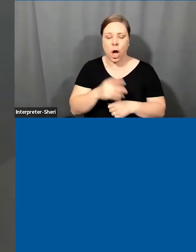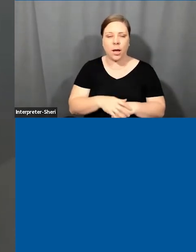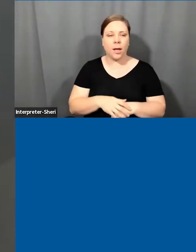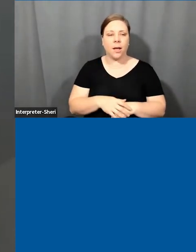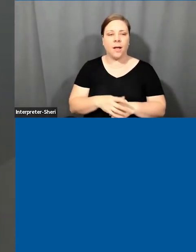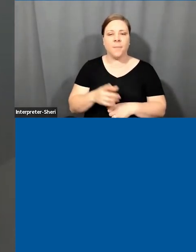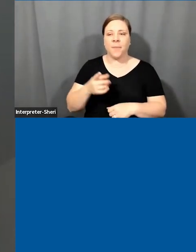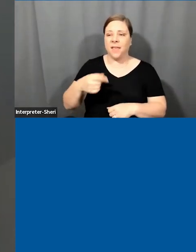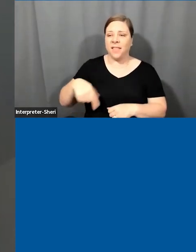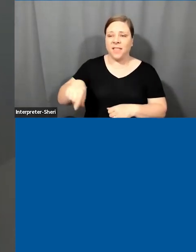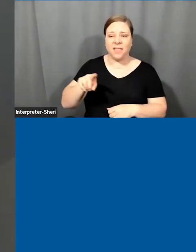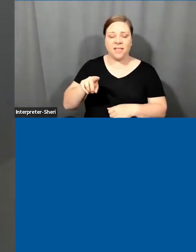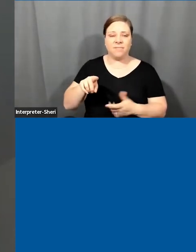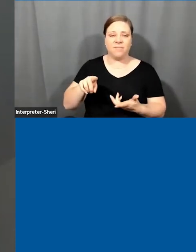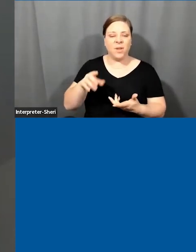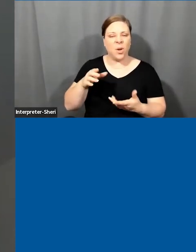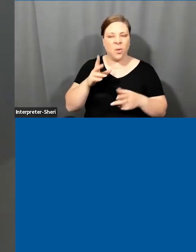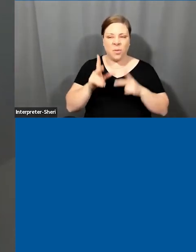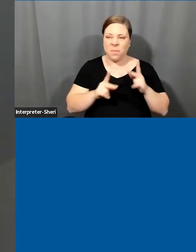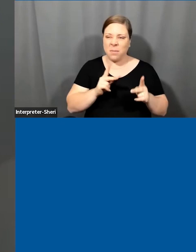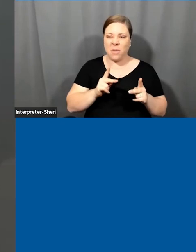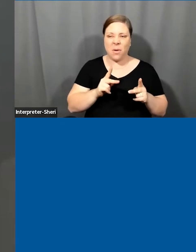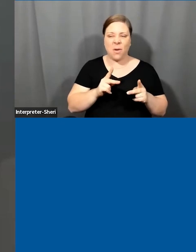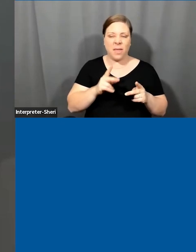to the companies 'cause it just becomes an incredible burden.